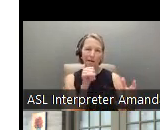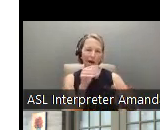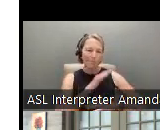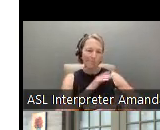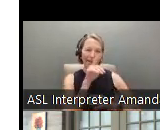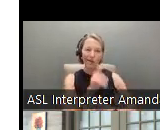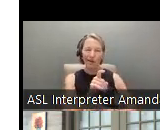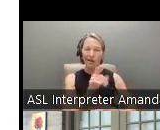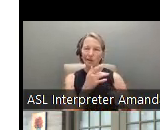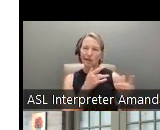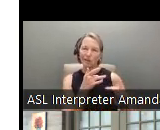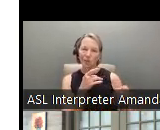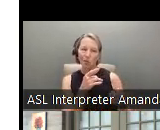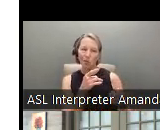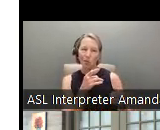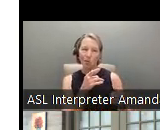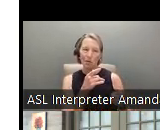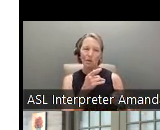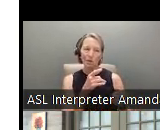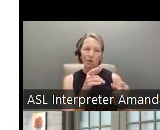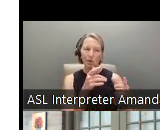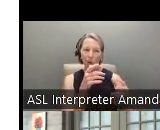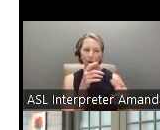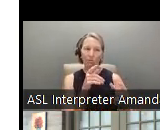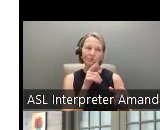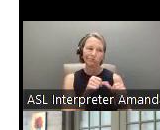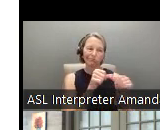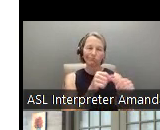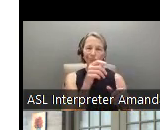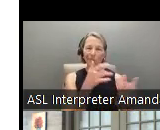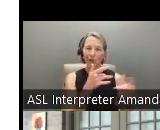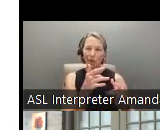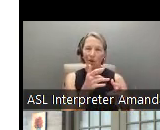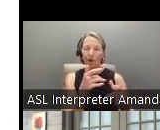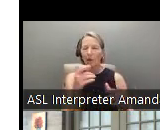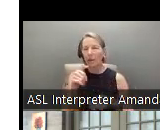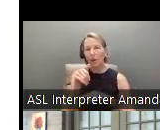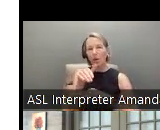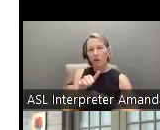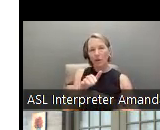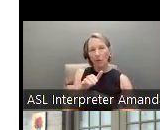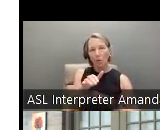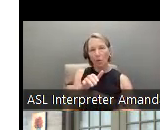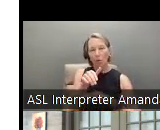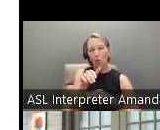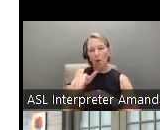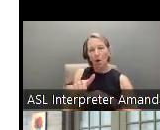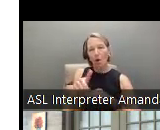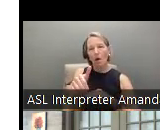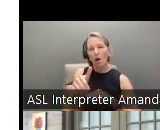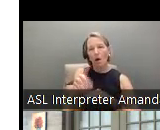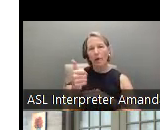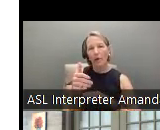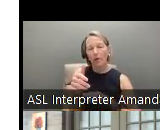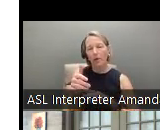concerns and concerns or systematic concerns there may be referrals to other other um disability